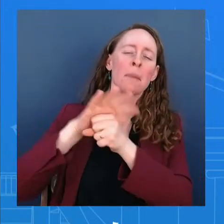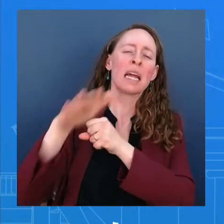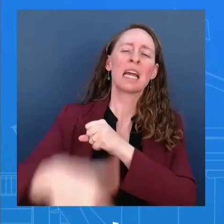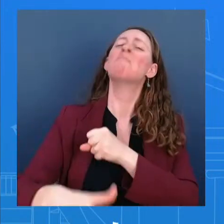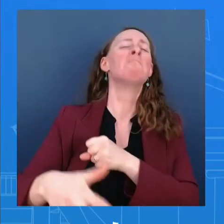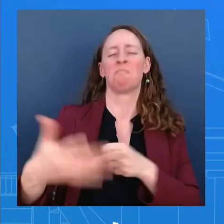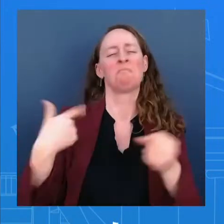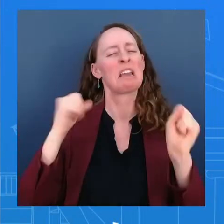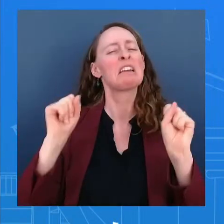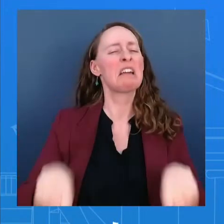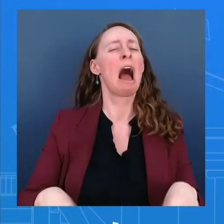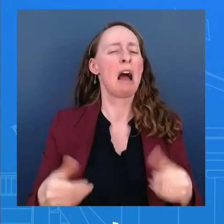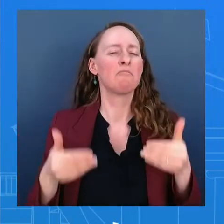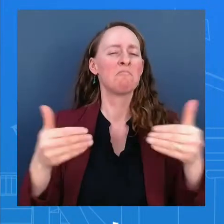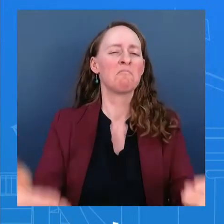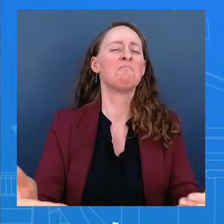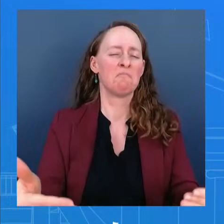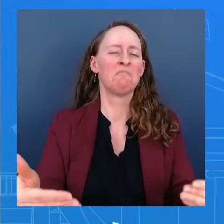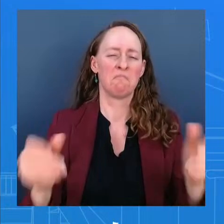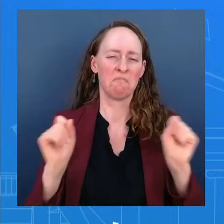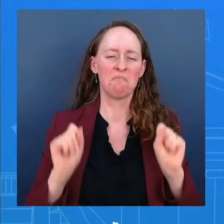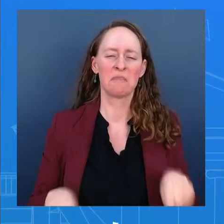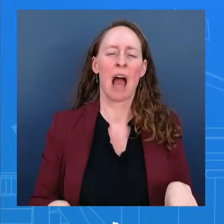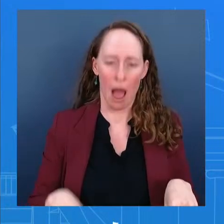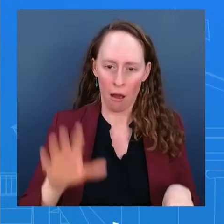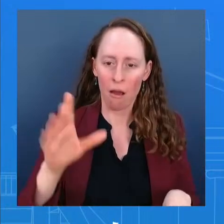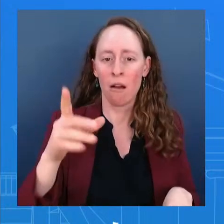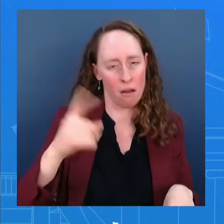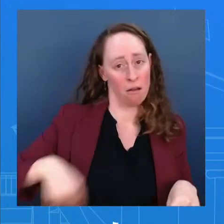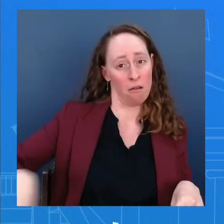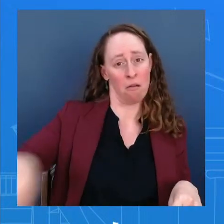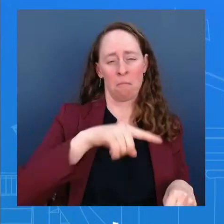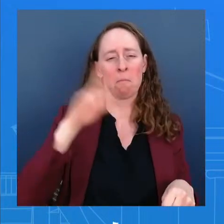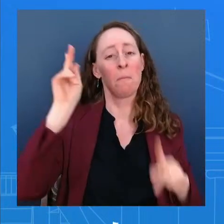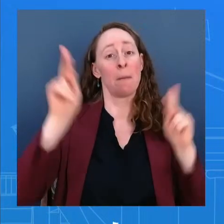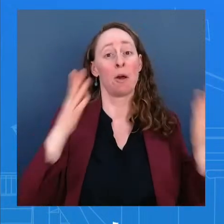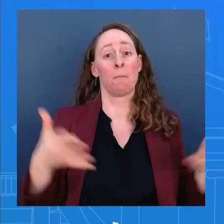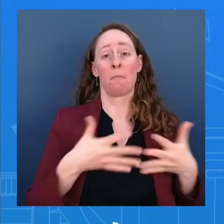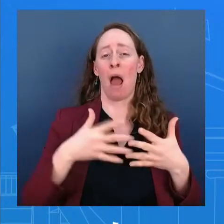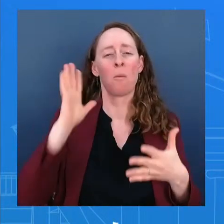and that, on the one hand, we can hit Putin’s pocketbook without, on the other hand, taking too big